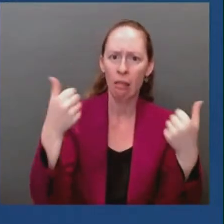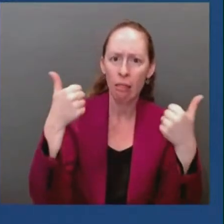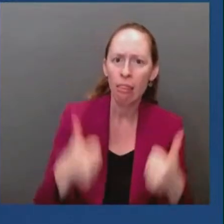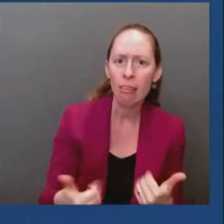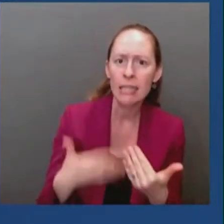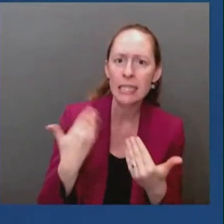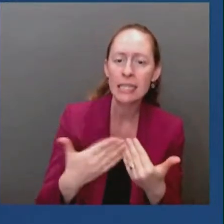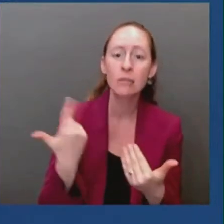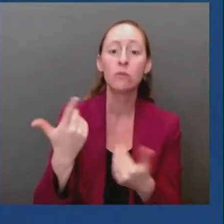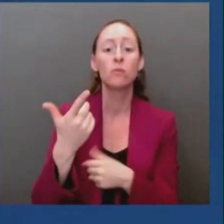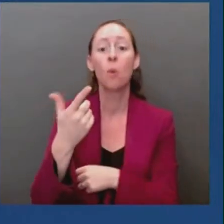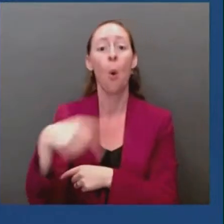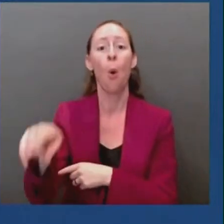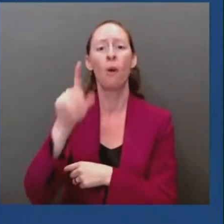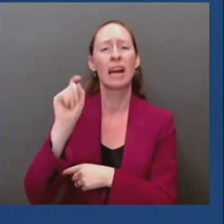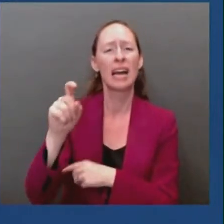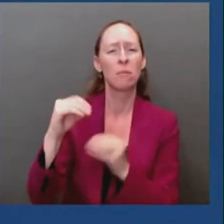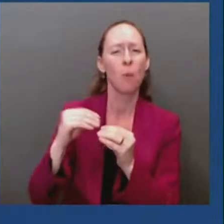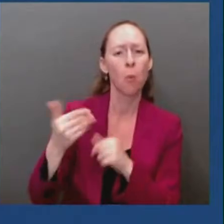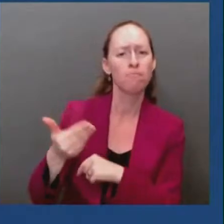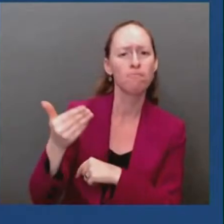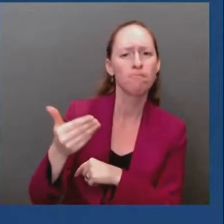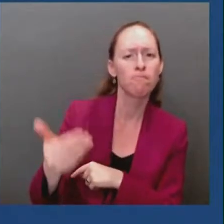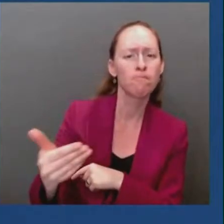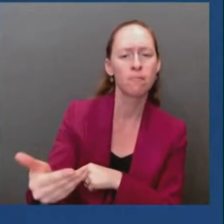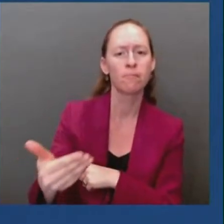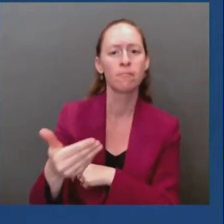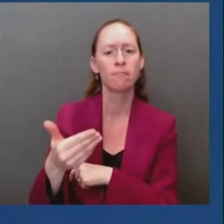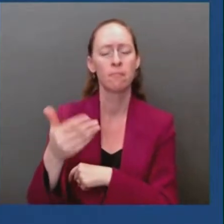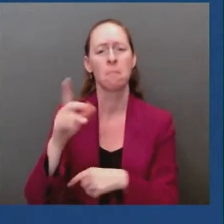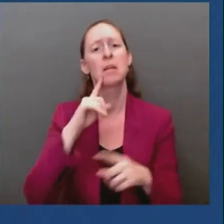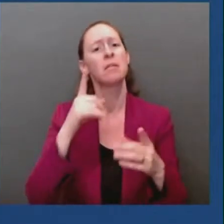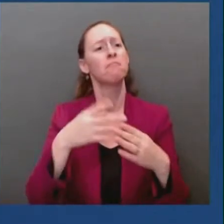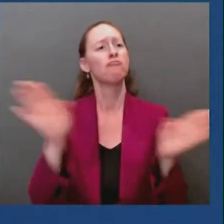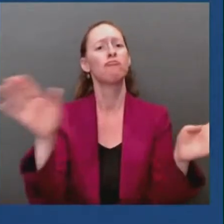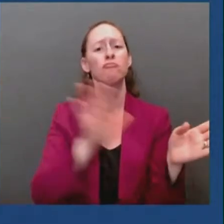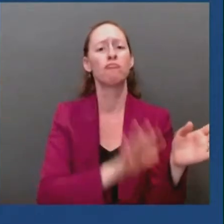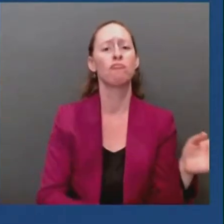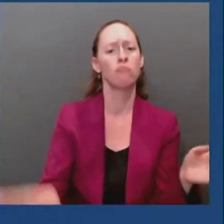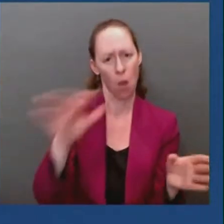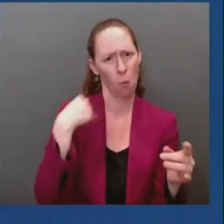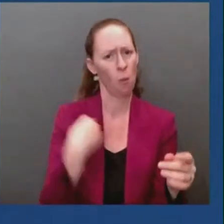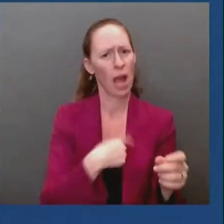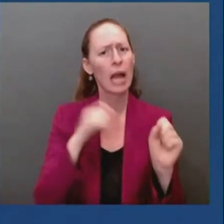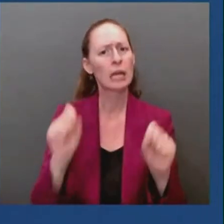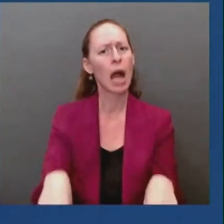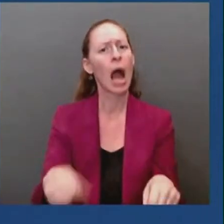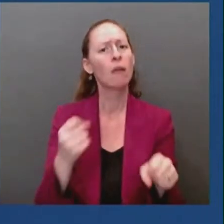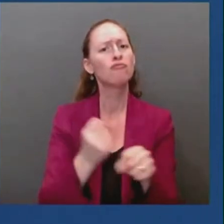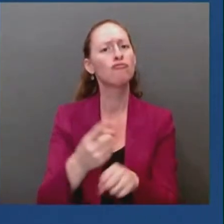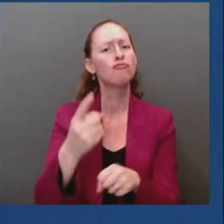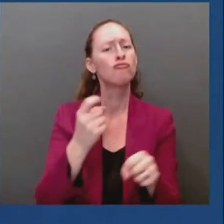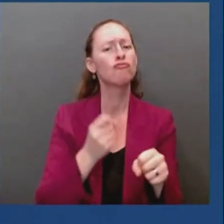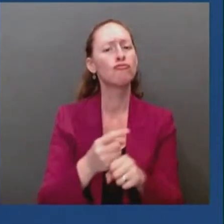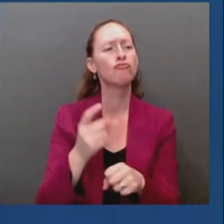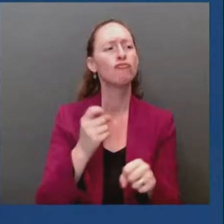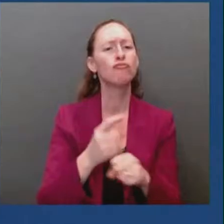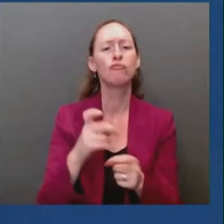BA.5 SO THAT IS WHAT WE ARE TALKING ABOUT. IF WE CAN DO THAT, THE END OF EACH YEAR, FOR MOST OF THE POPULATION, AND TO UNDERSCORE WHAT WE SAID, FOR THOSE WITH UNDERLYING CONDITIONS,